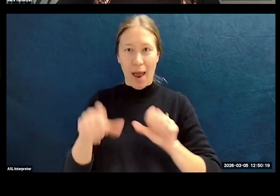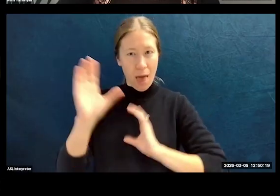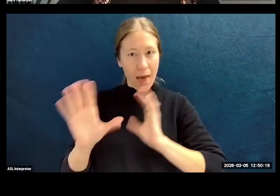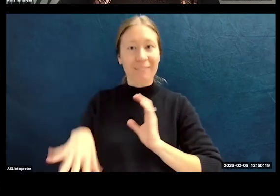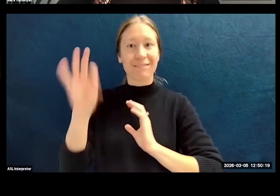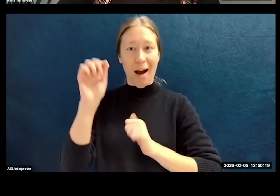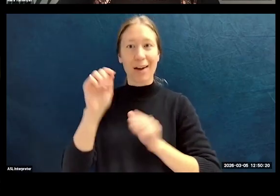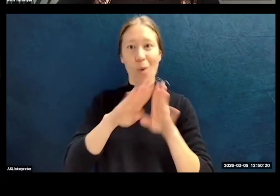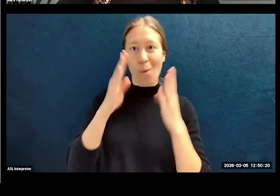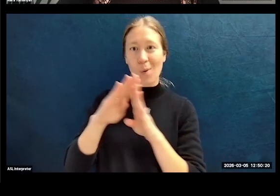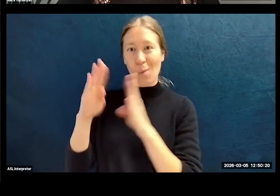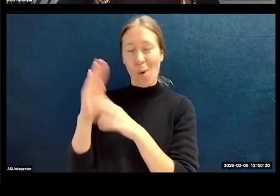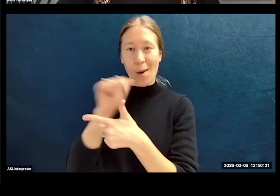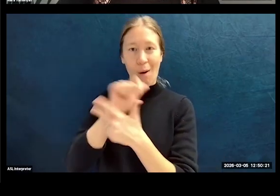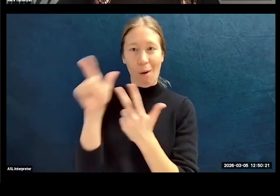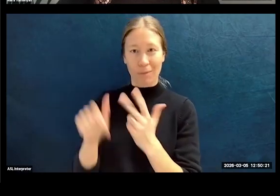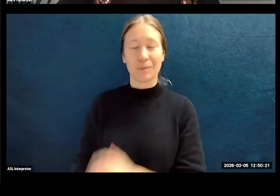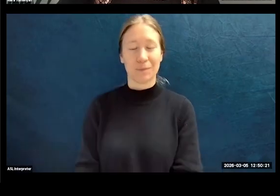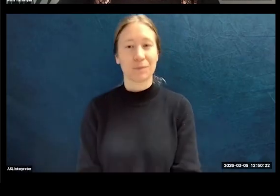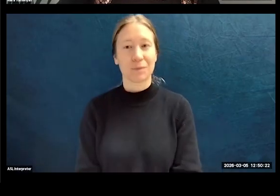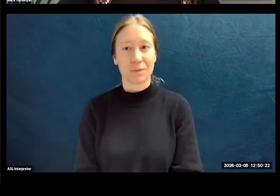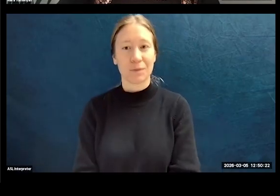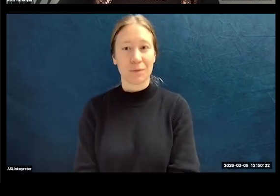And I will bring my Word.